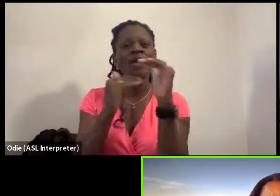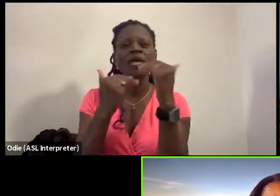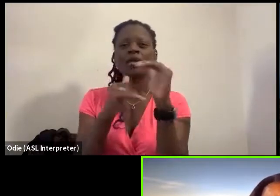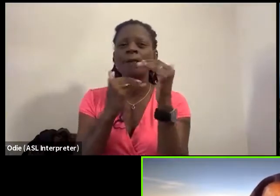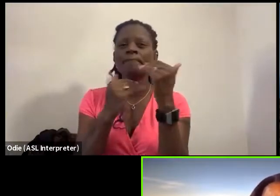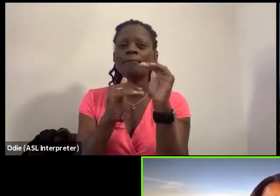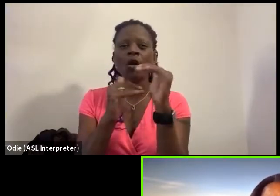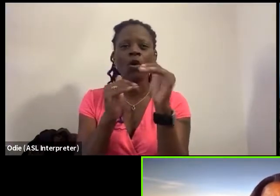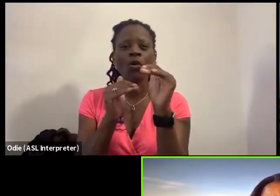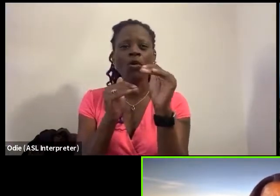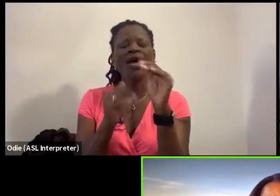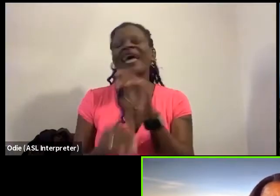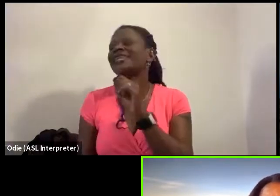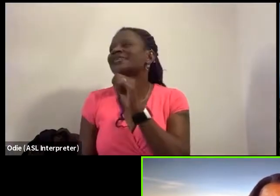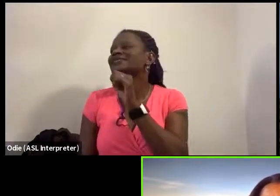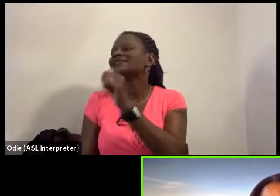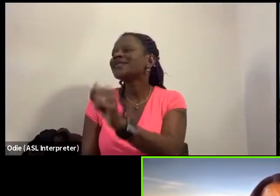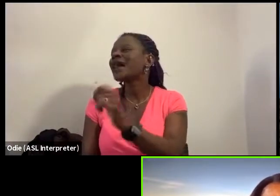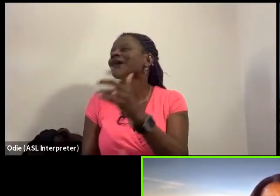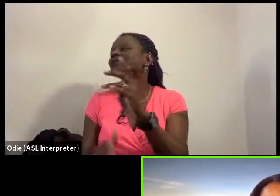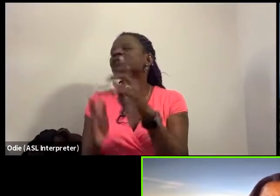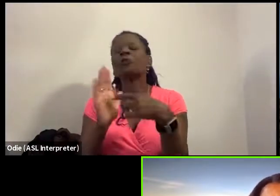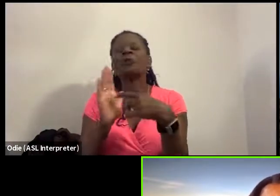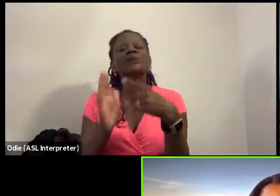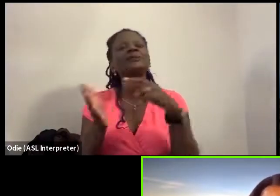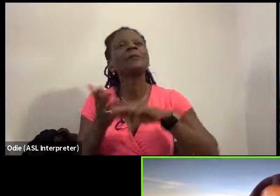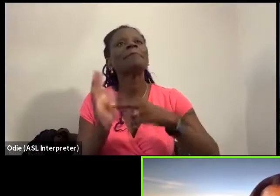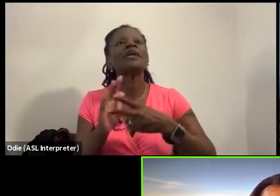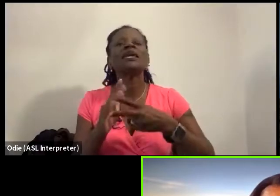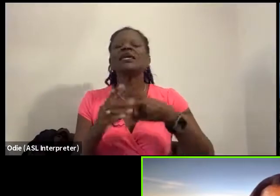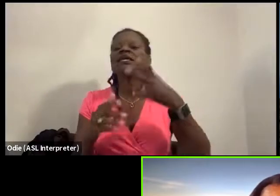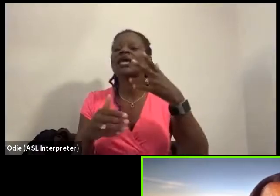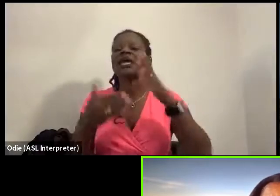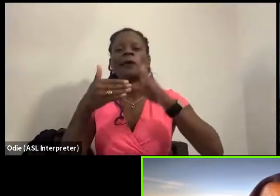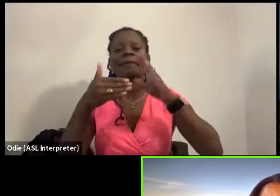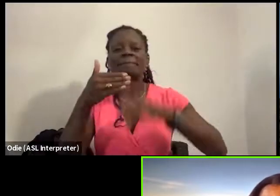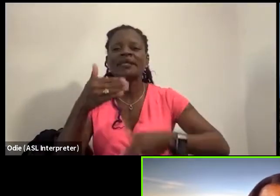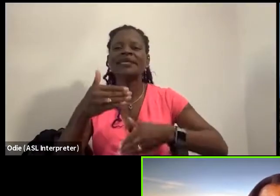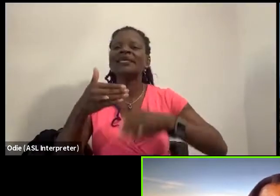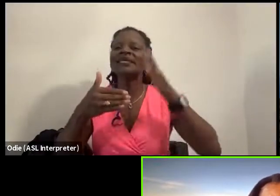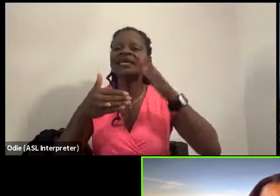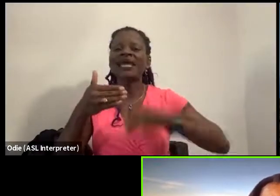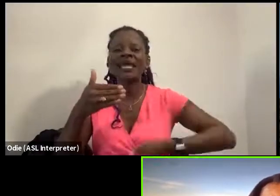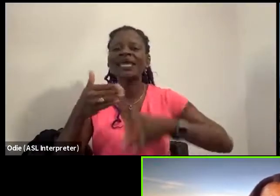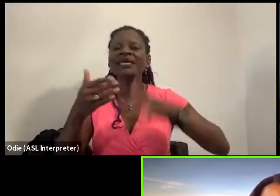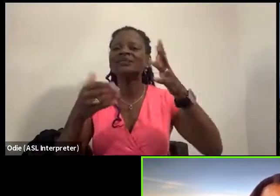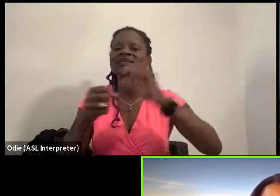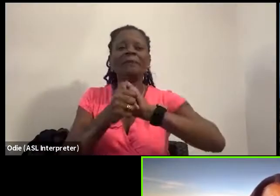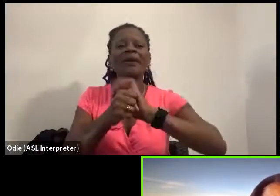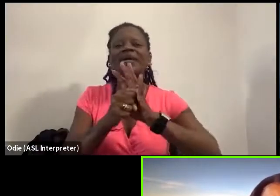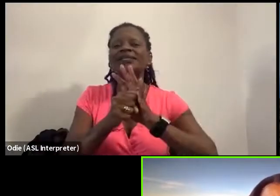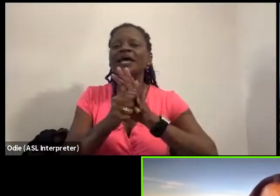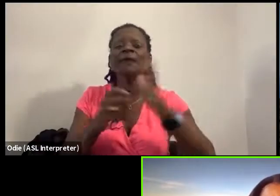it will signal that an end to the pandemic is in sight to get there. We know what we need to do.